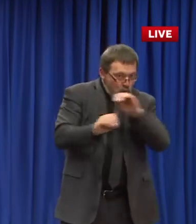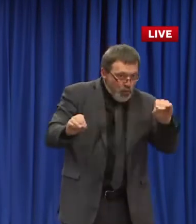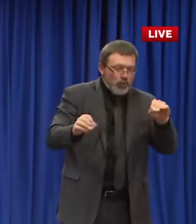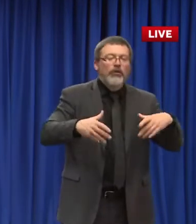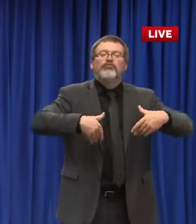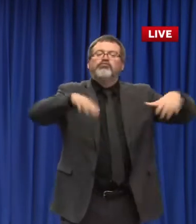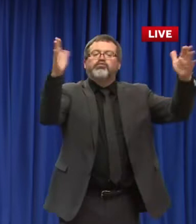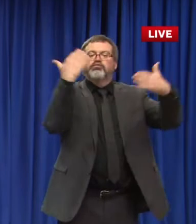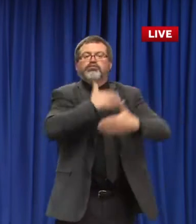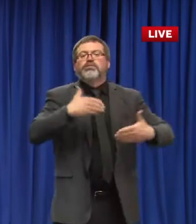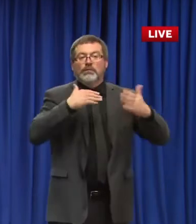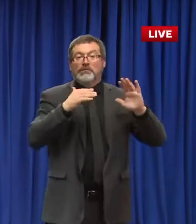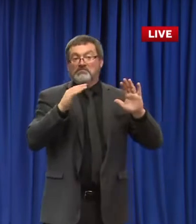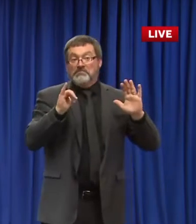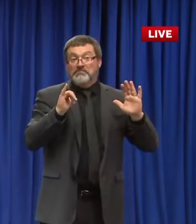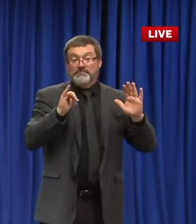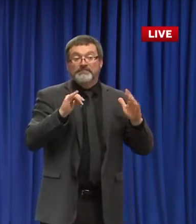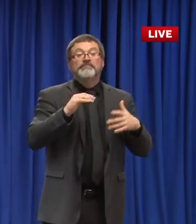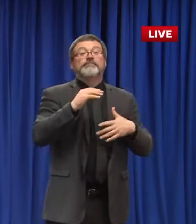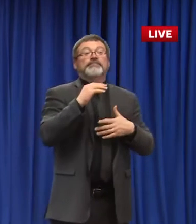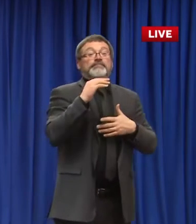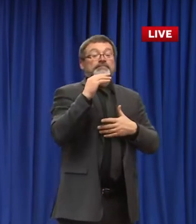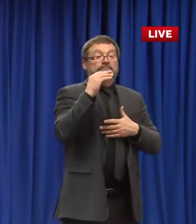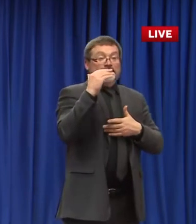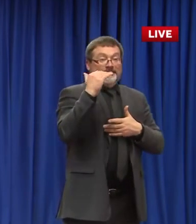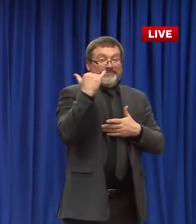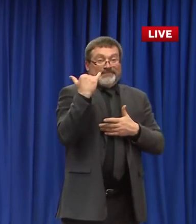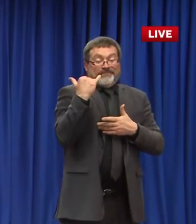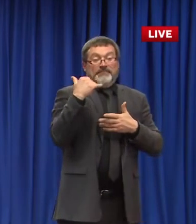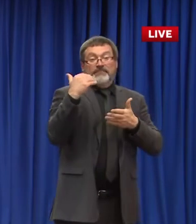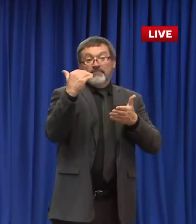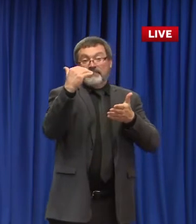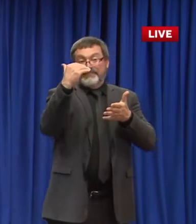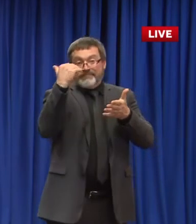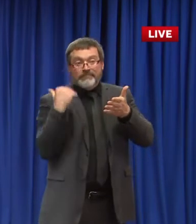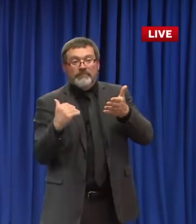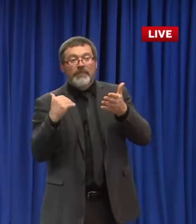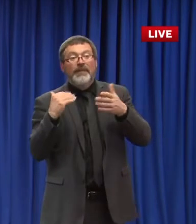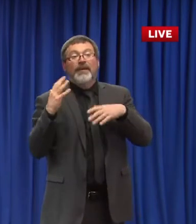SALES, IT’S MEMORIAL DAY WEEKEND AND YOUR IT’S KIND OF THE KICKOFF OF A YARD SALE SEASON IN THE STATE.